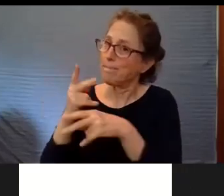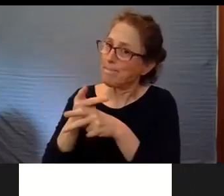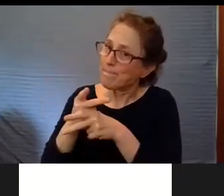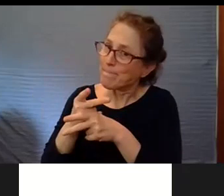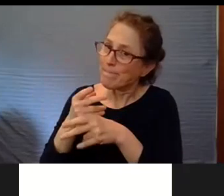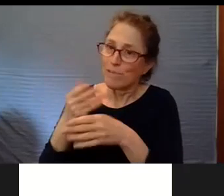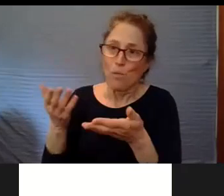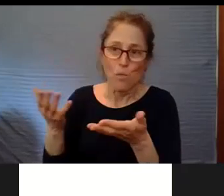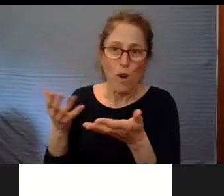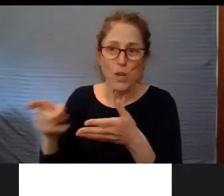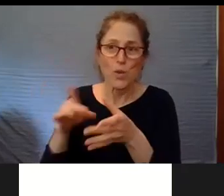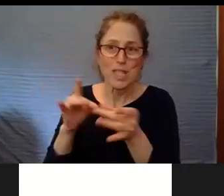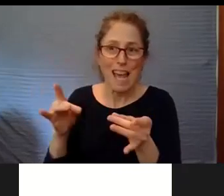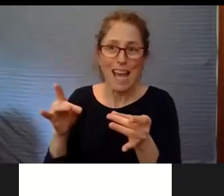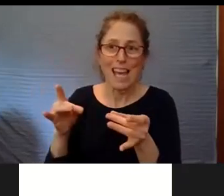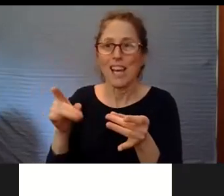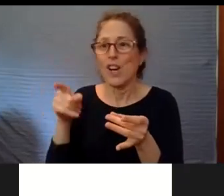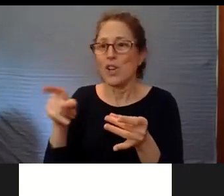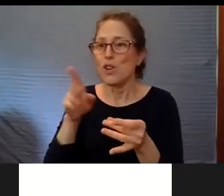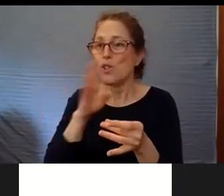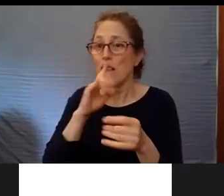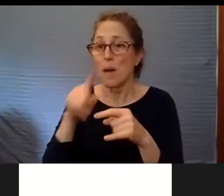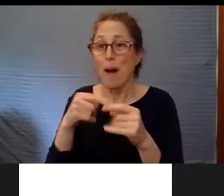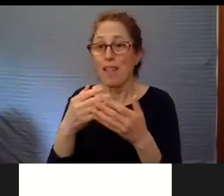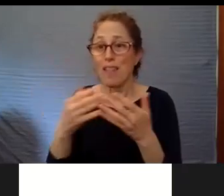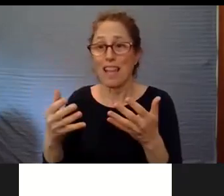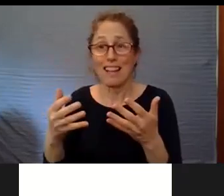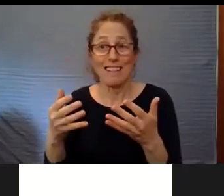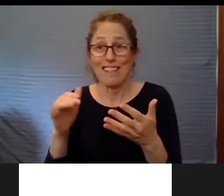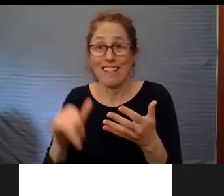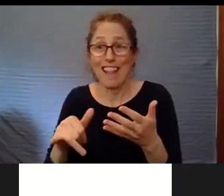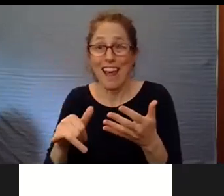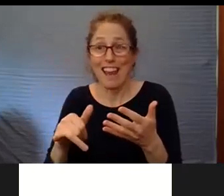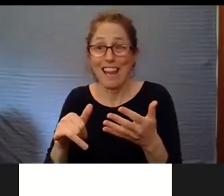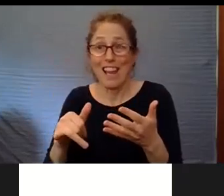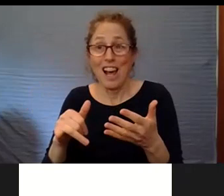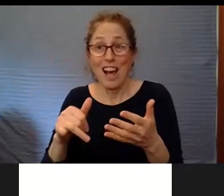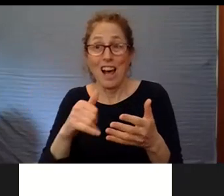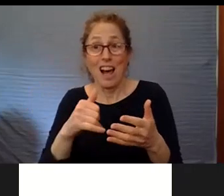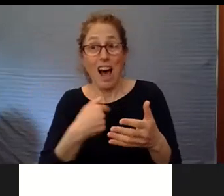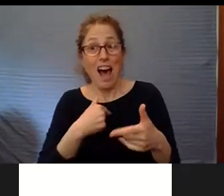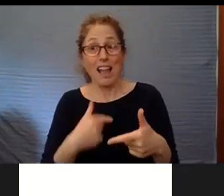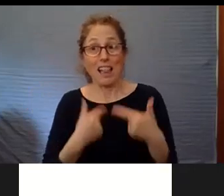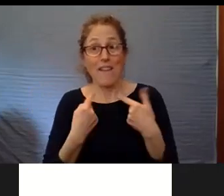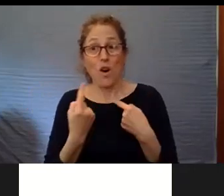You're talking about a life-style that we don't really have a say in partaking in.